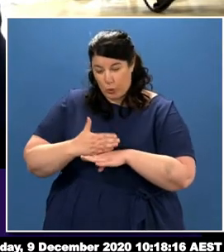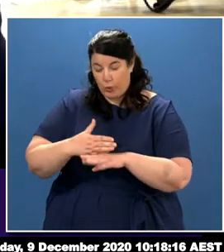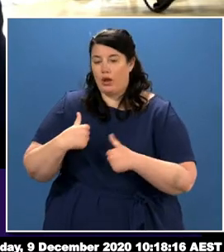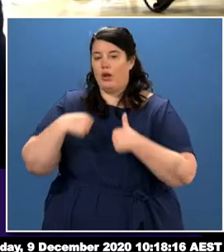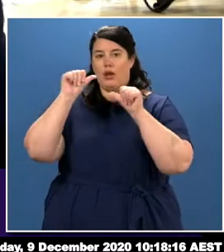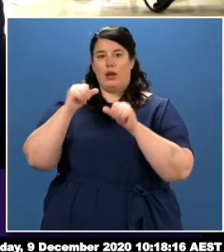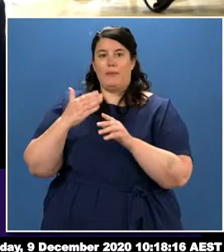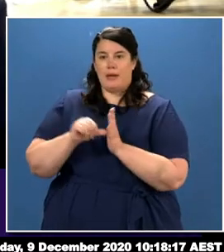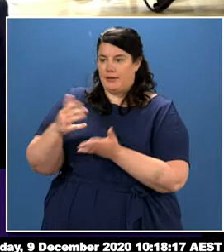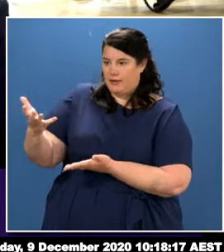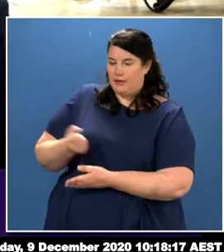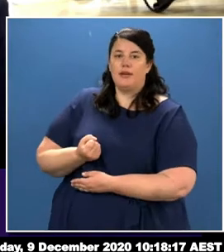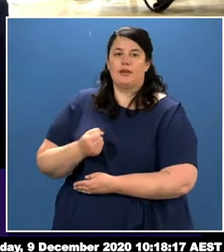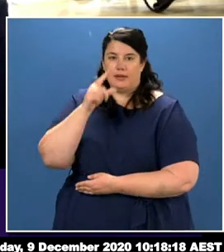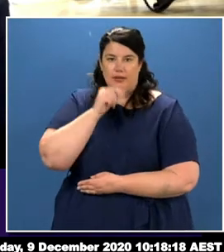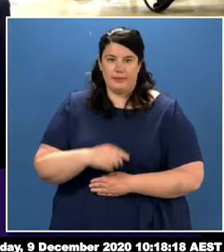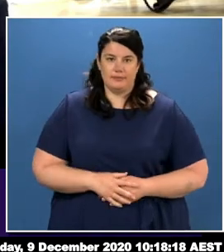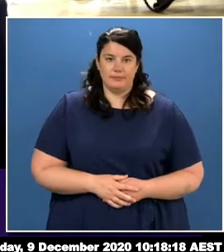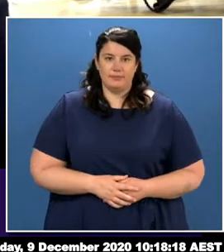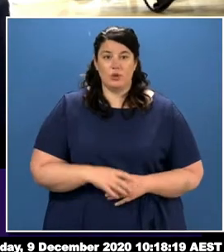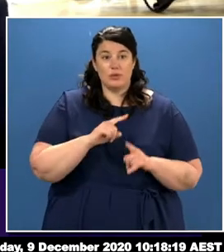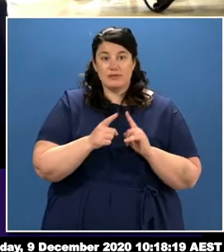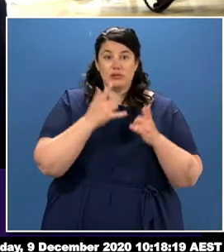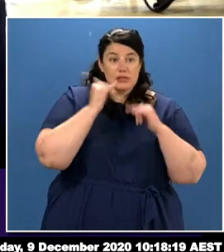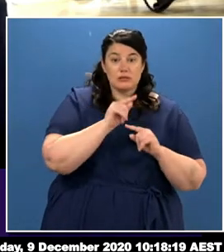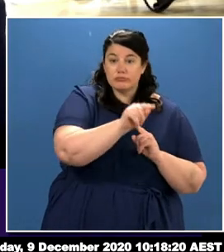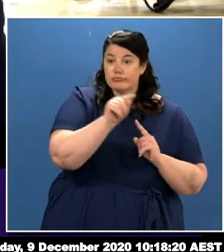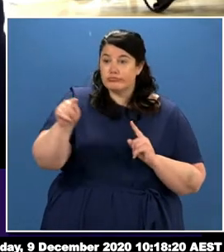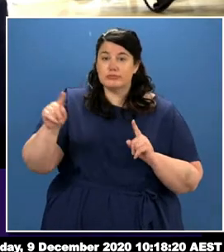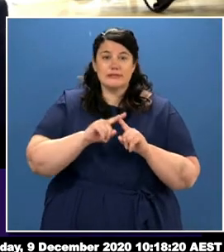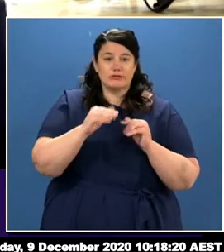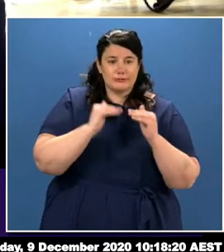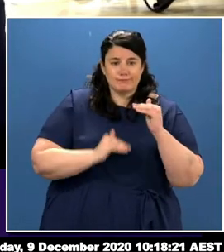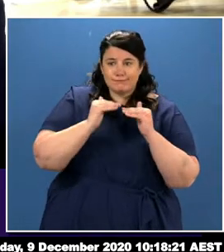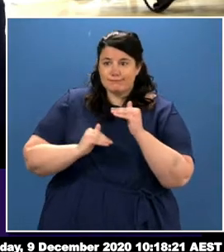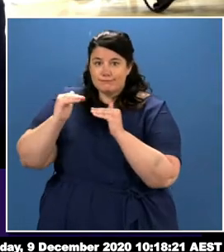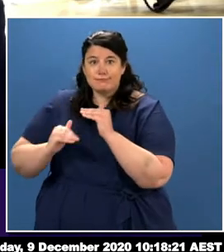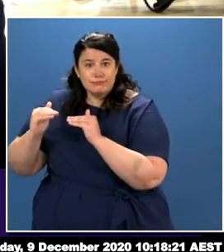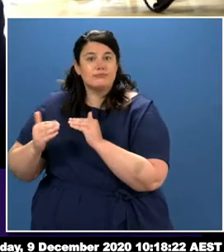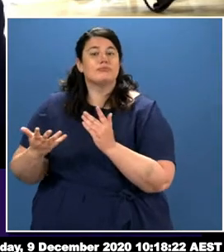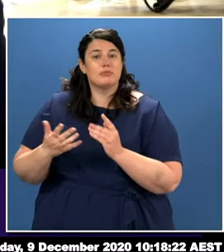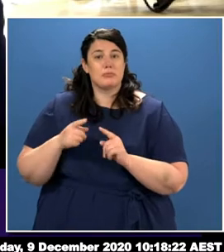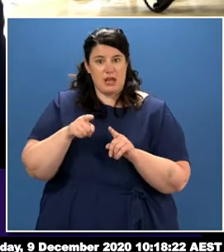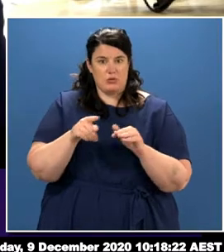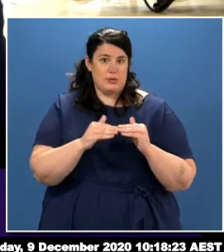Yes. So different solicitors will have different goals to achieve, but you are on the same as your other colleagues that you are working with?